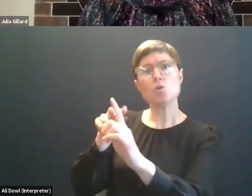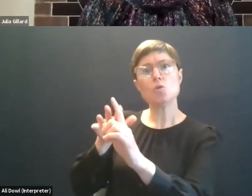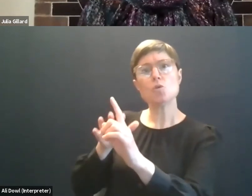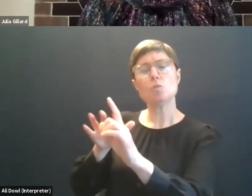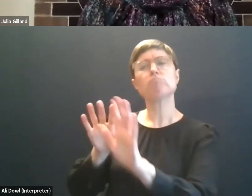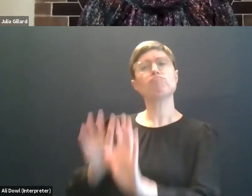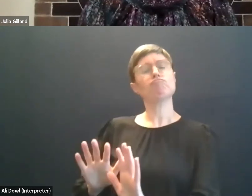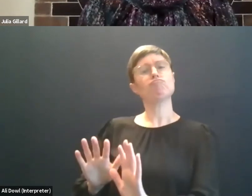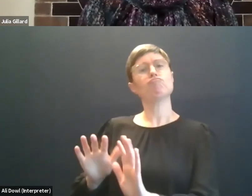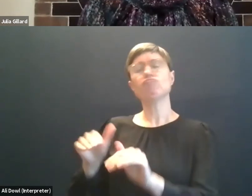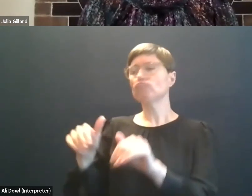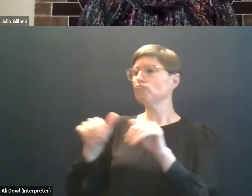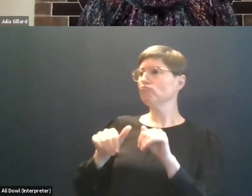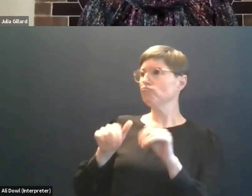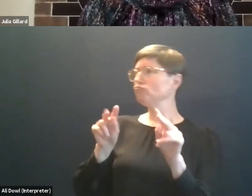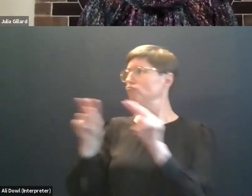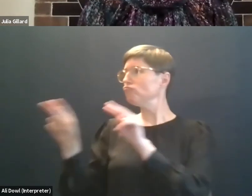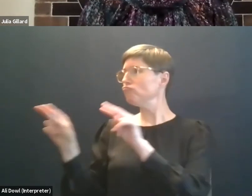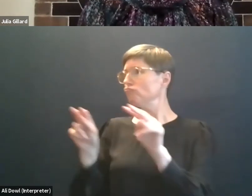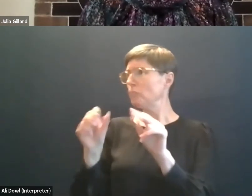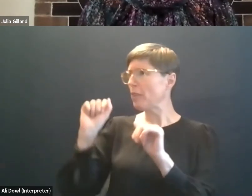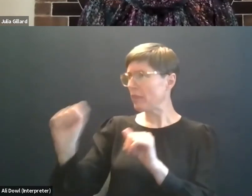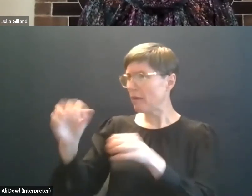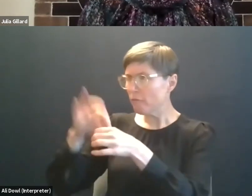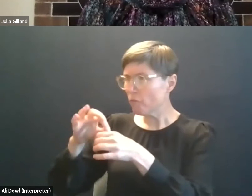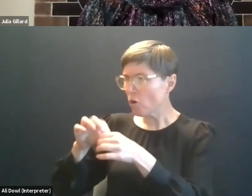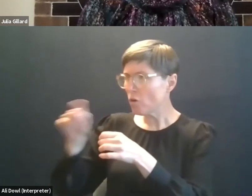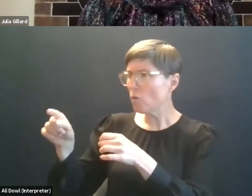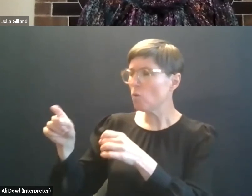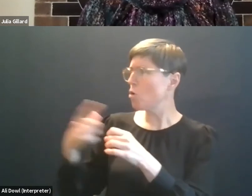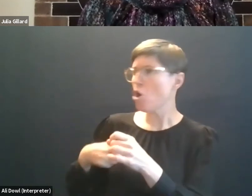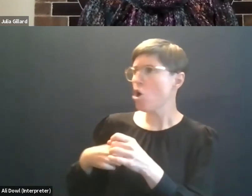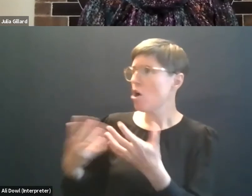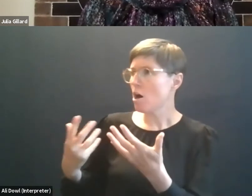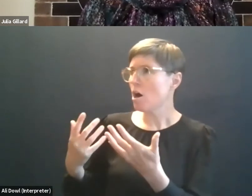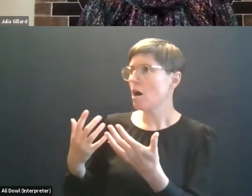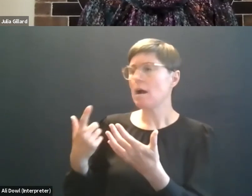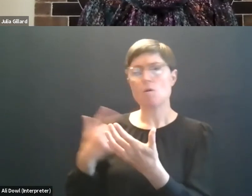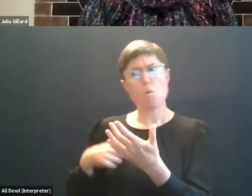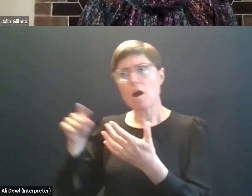are the underlying motivations for people to want to express an opinion or act. But